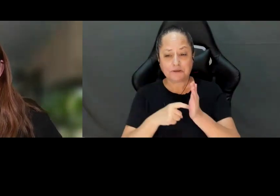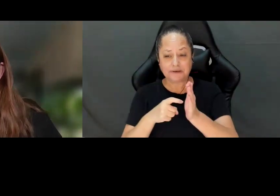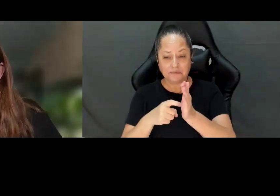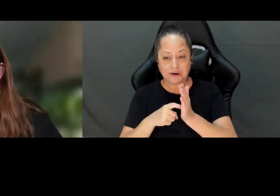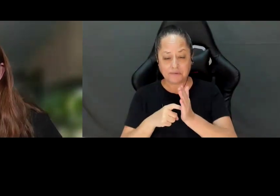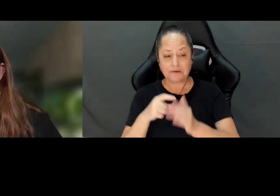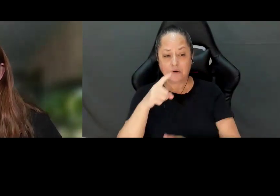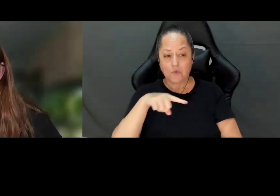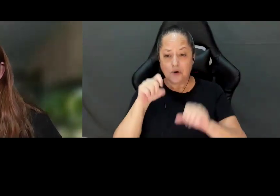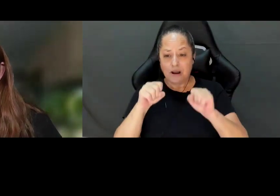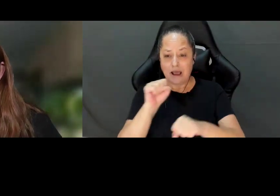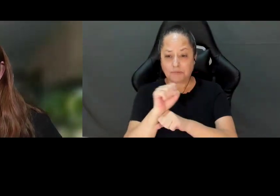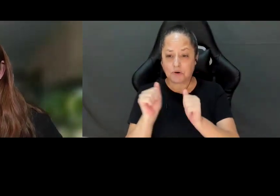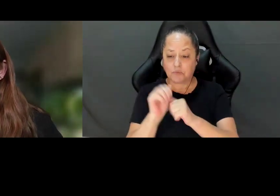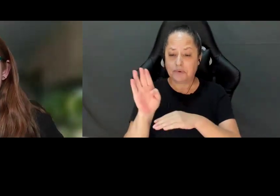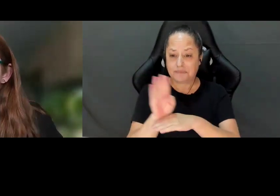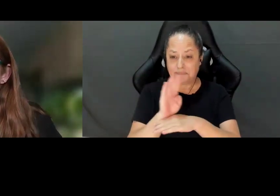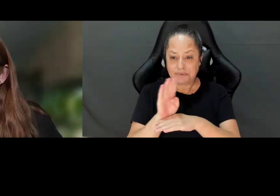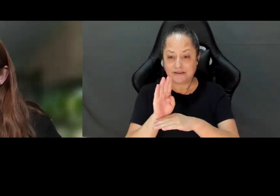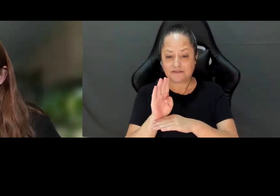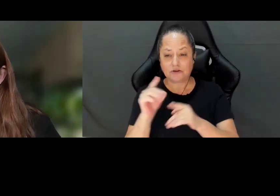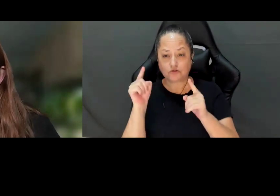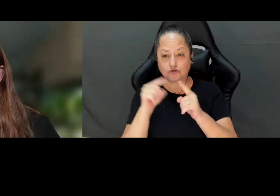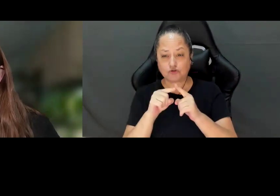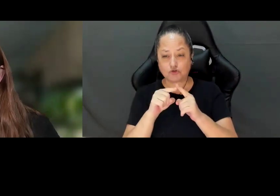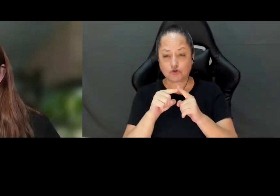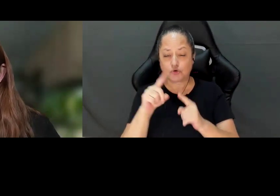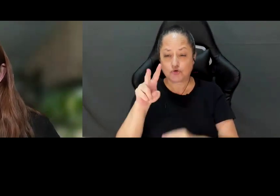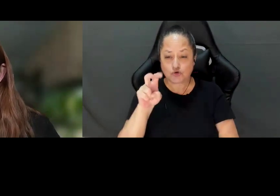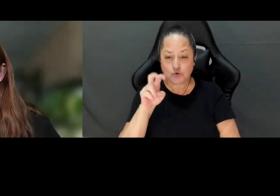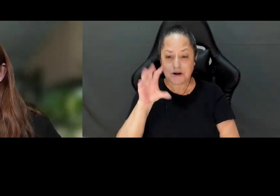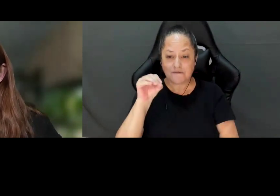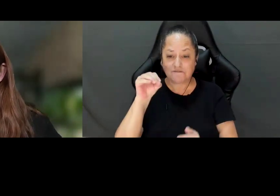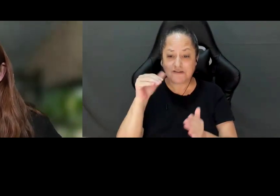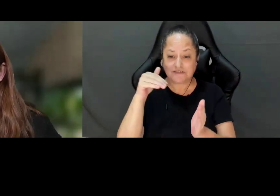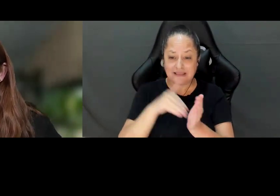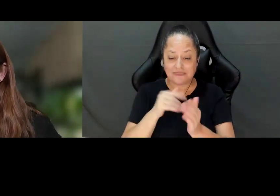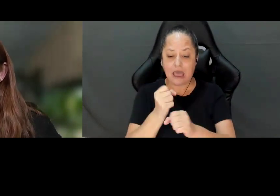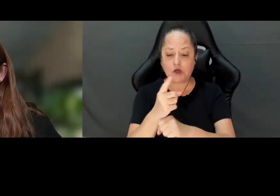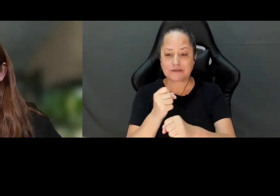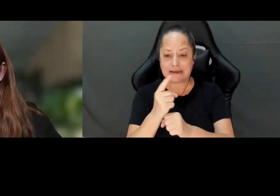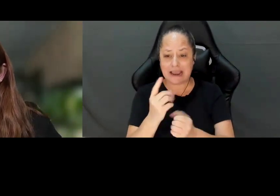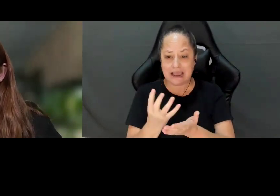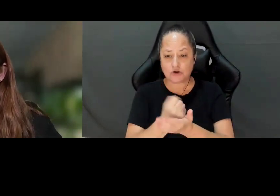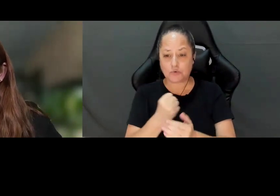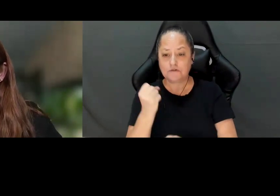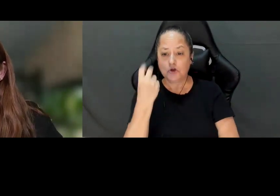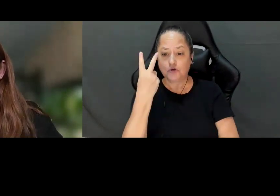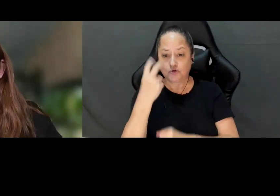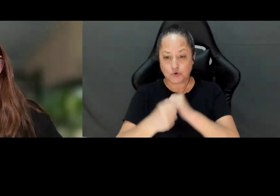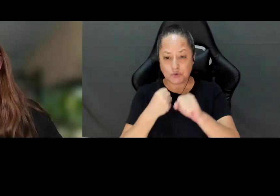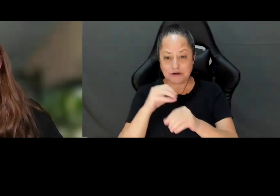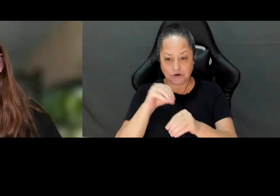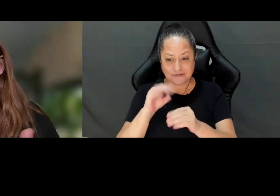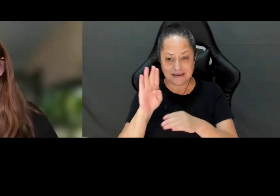So we are able to work with businesses down to around $250,000 in annual revenue.